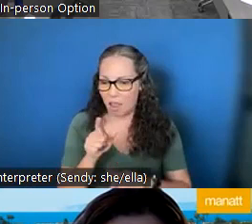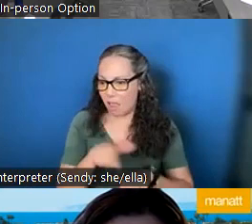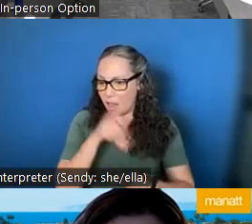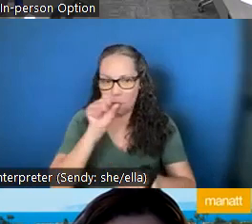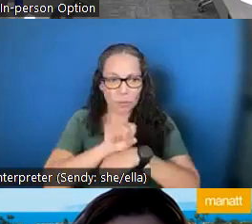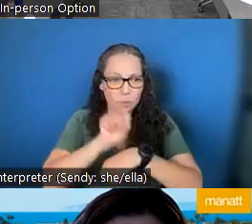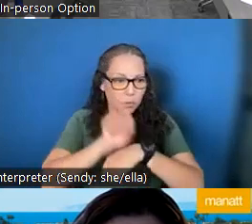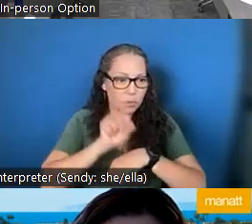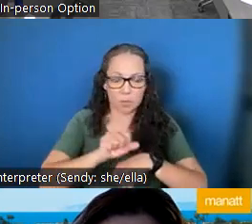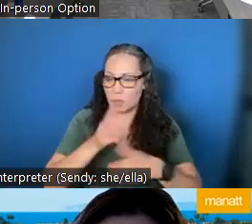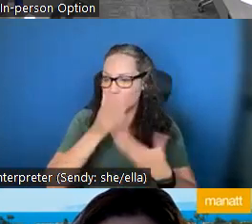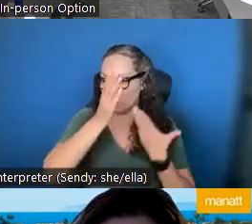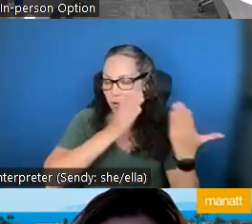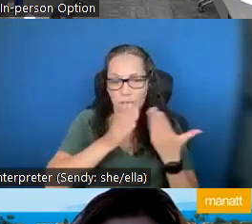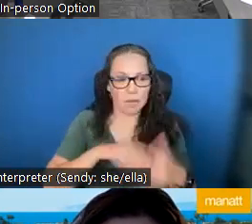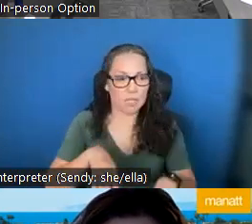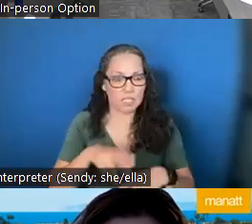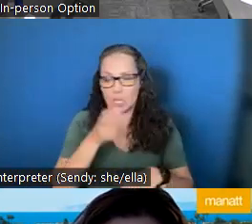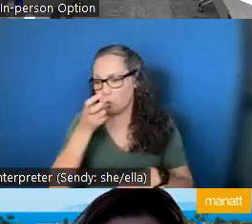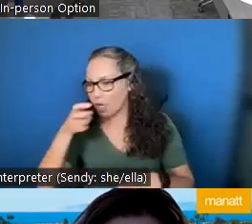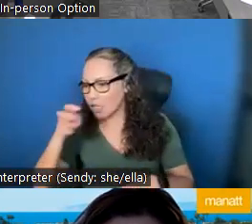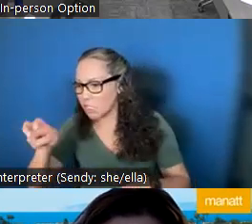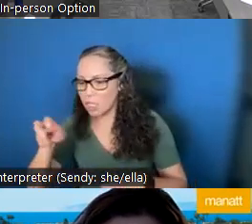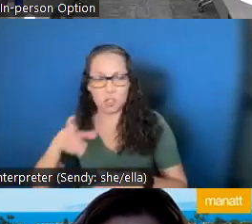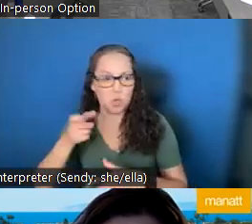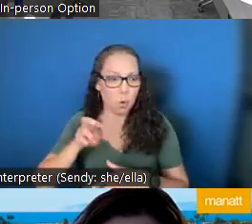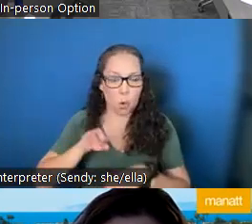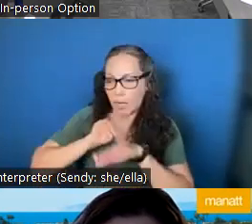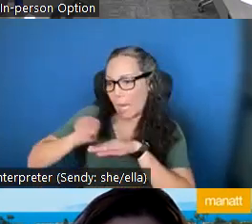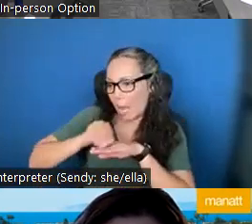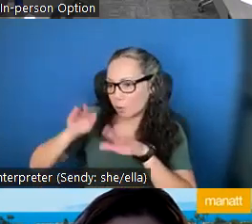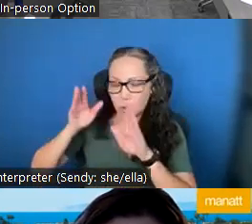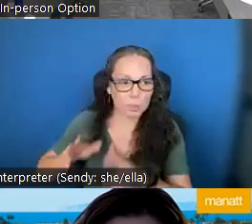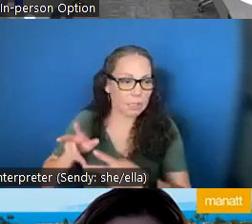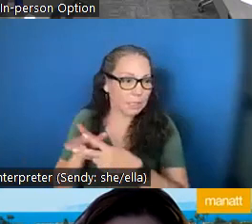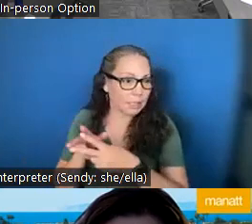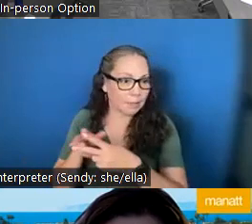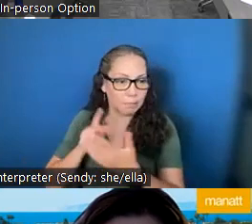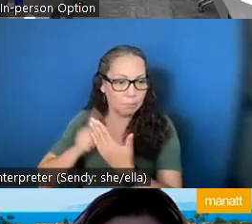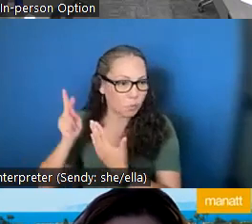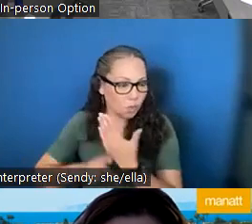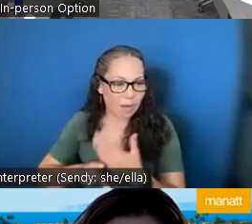transition or counseling um and um what the cost per worker is and I think that's really the best